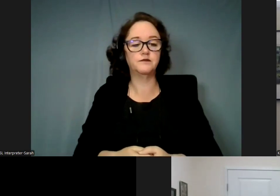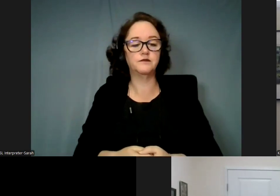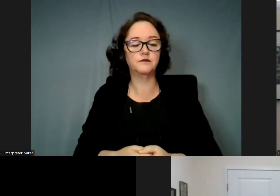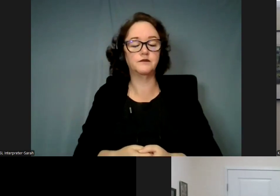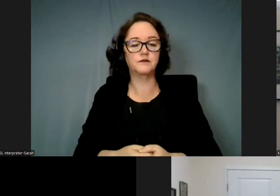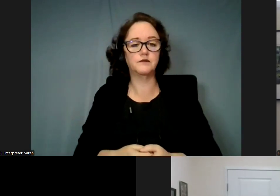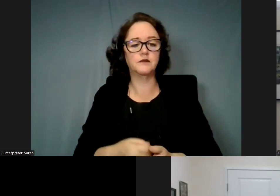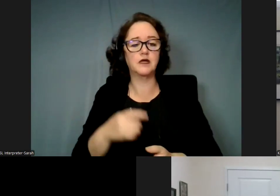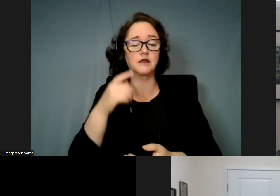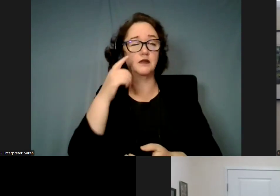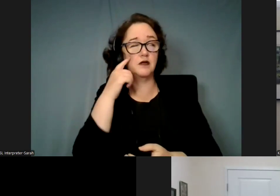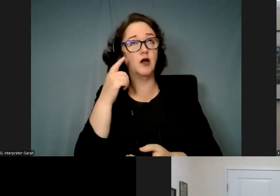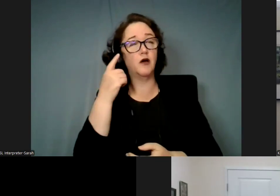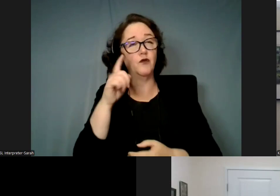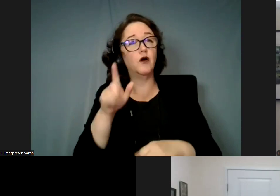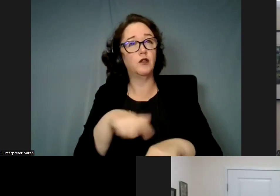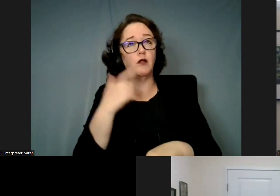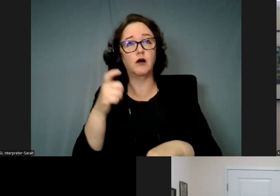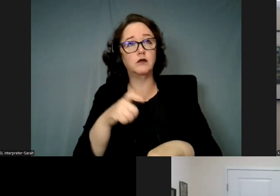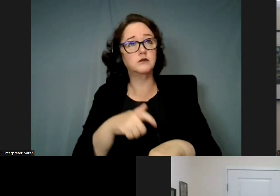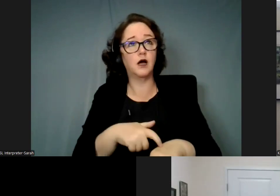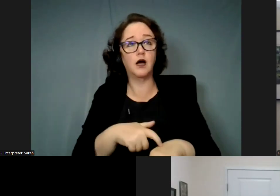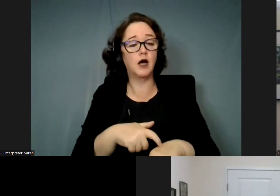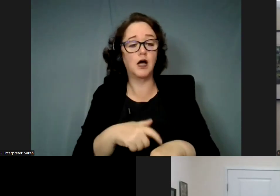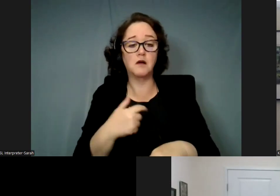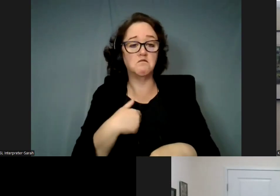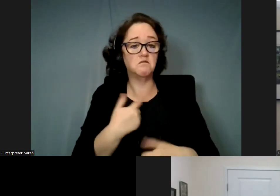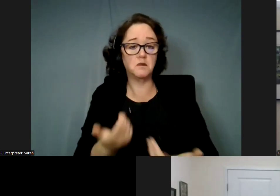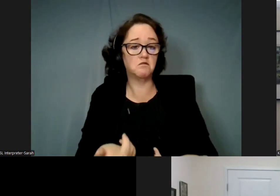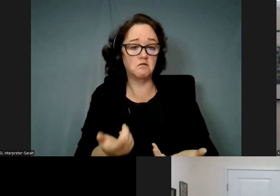services that I needed to, because my mom could do a lot of